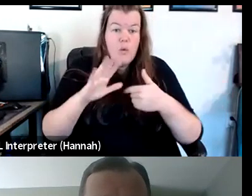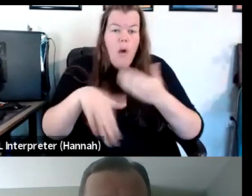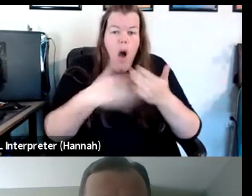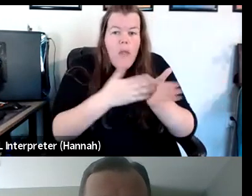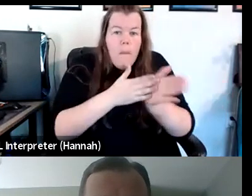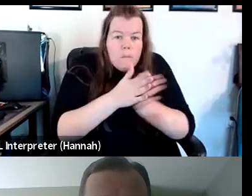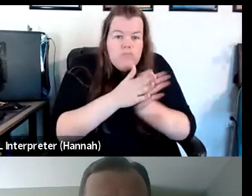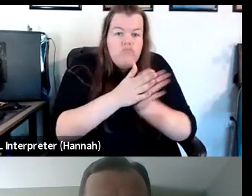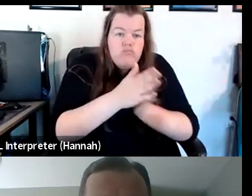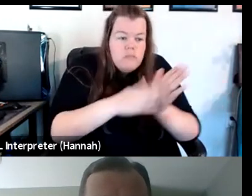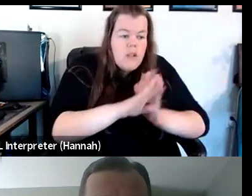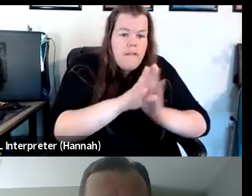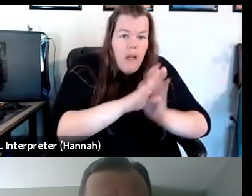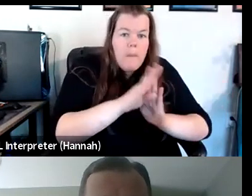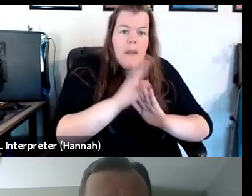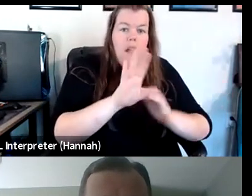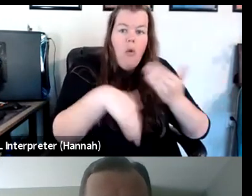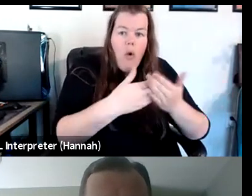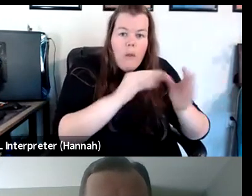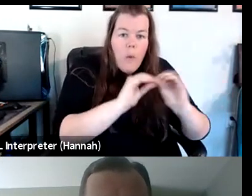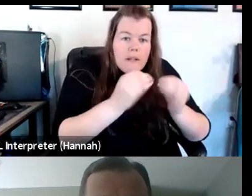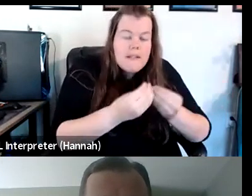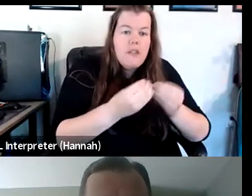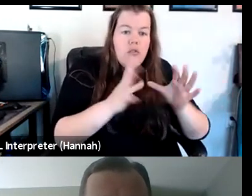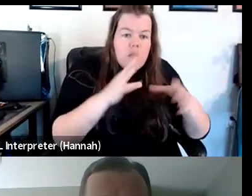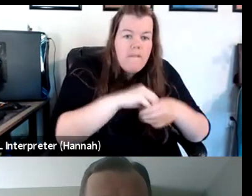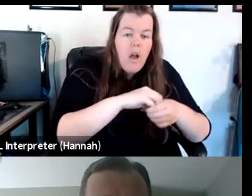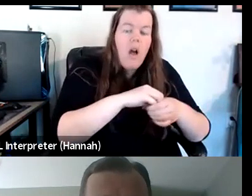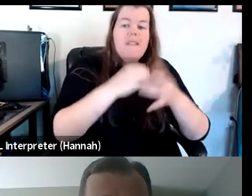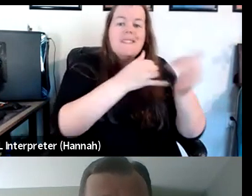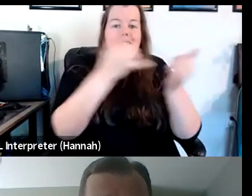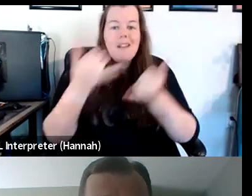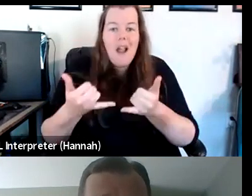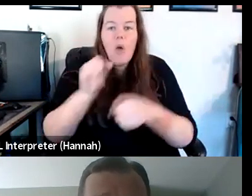it and all the organizations that have been involved to work together to try to